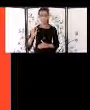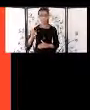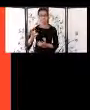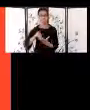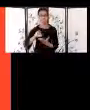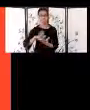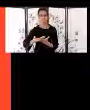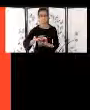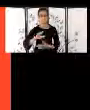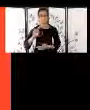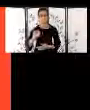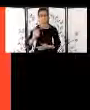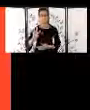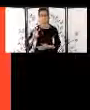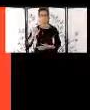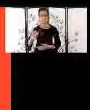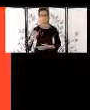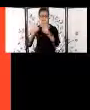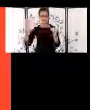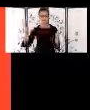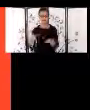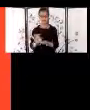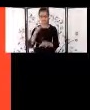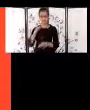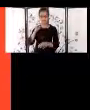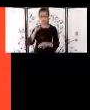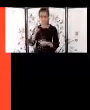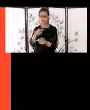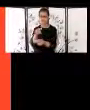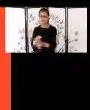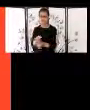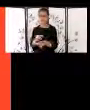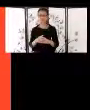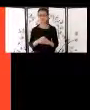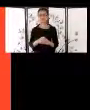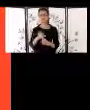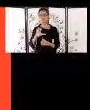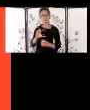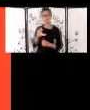According to the Canada Revenue Agency’s guidelines, artist grants are entered in Line